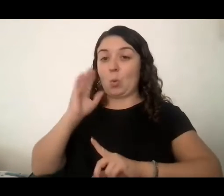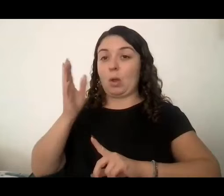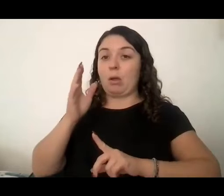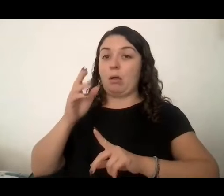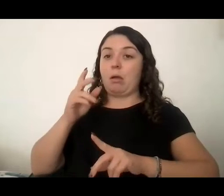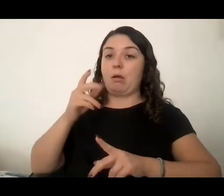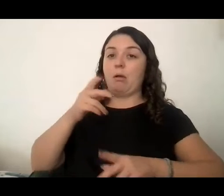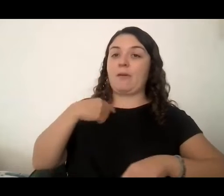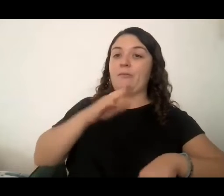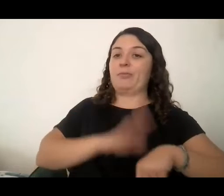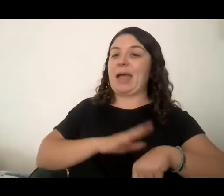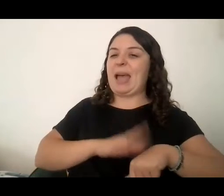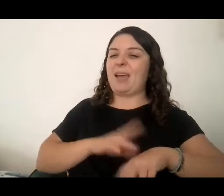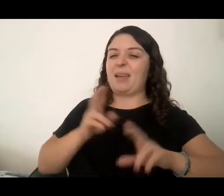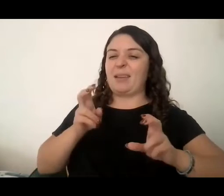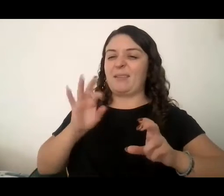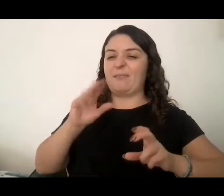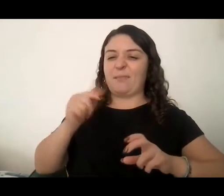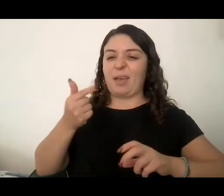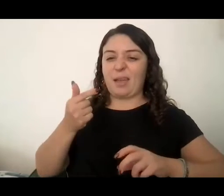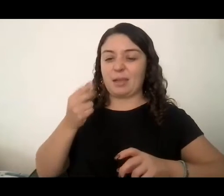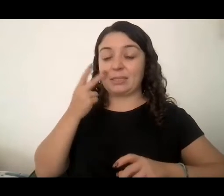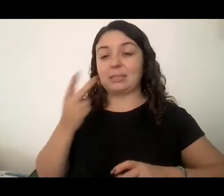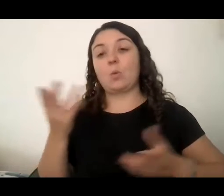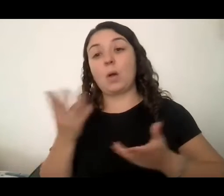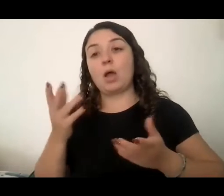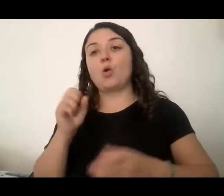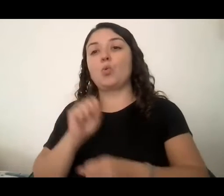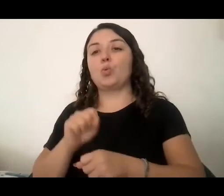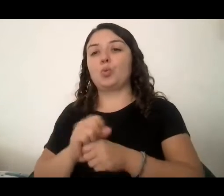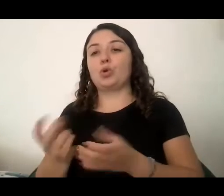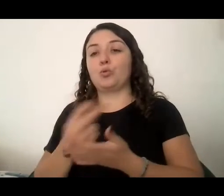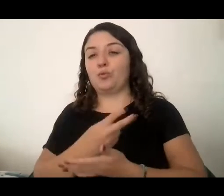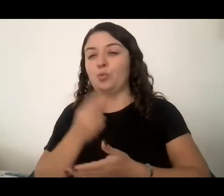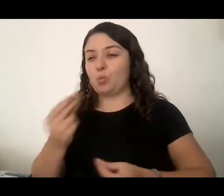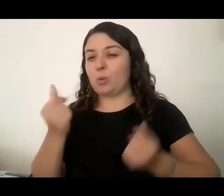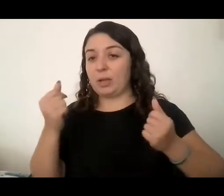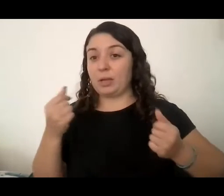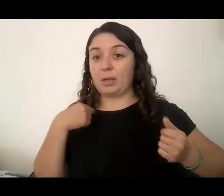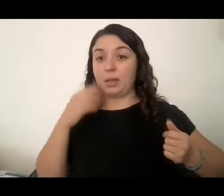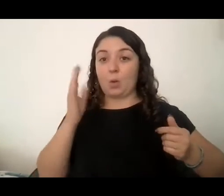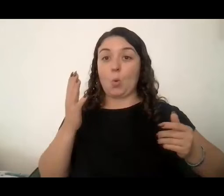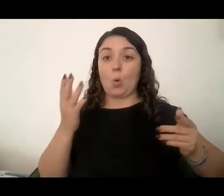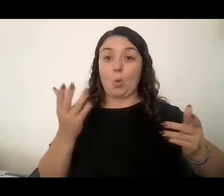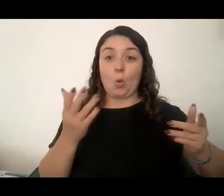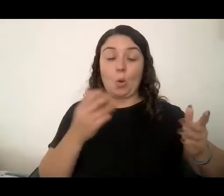system to do what they call a work review. What happens is they need to wait a period of time